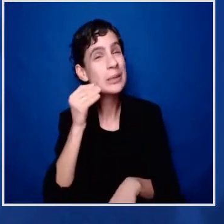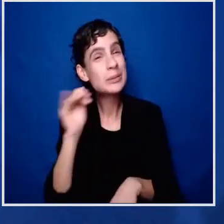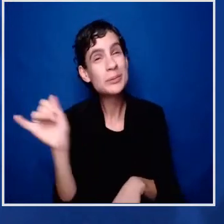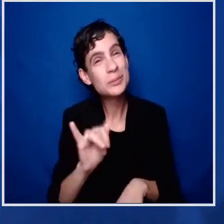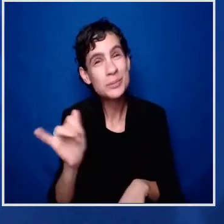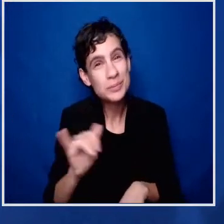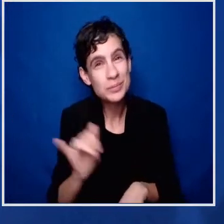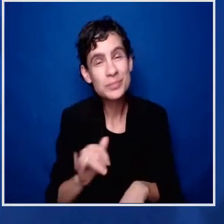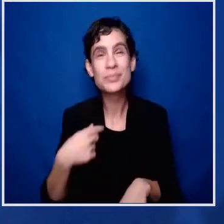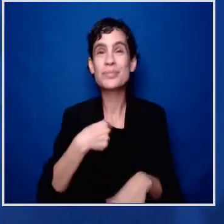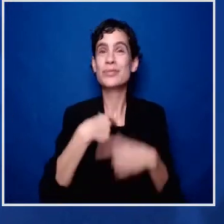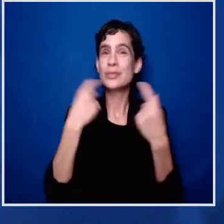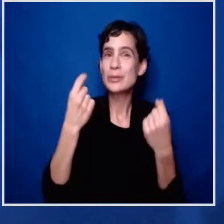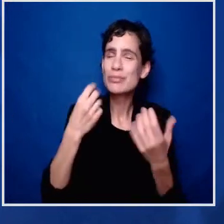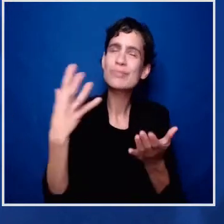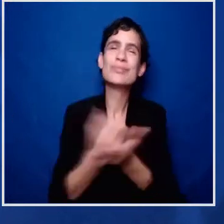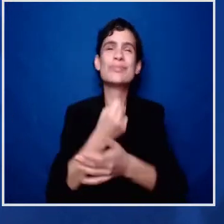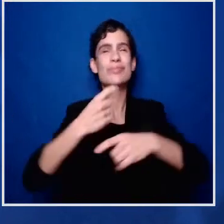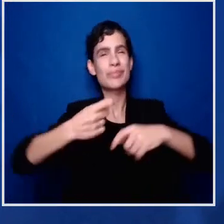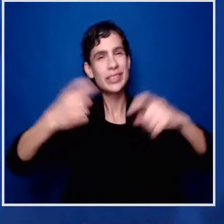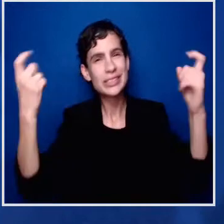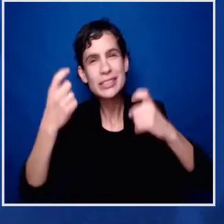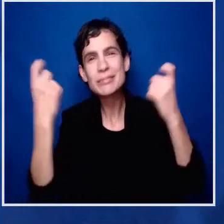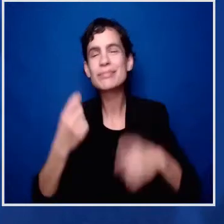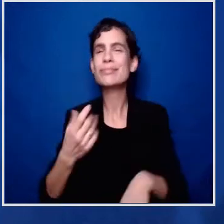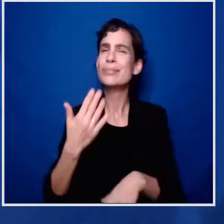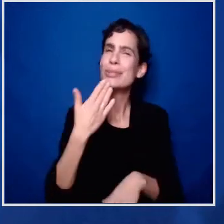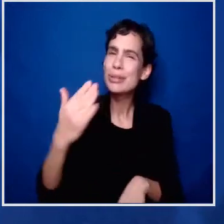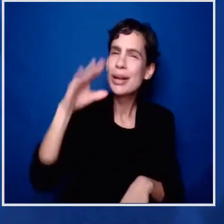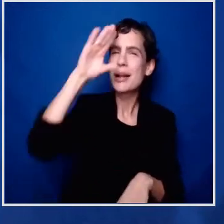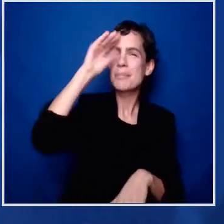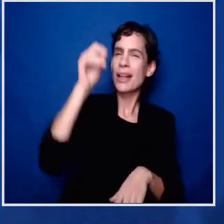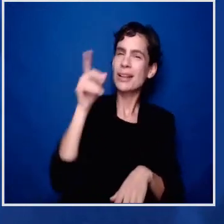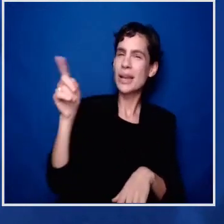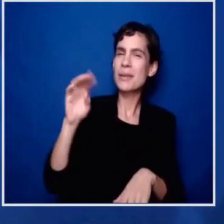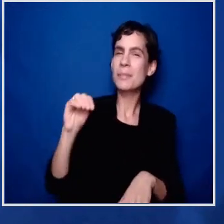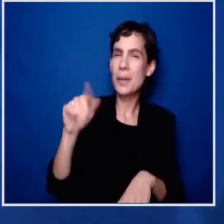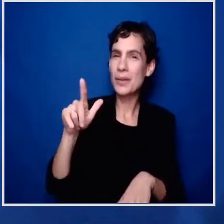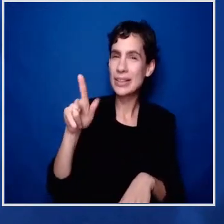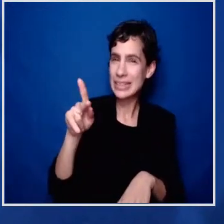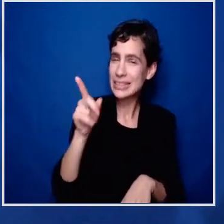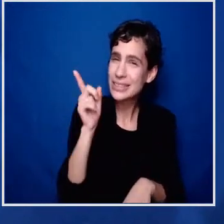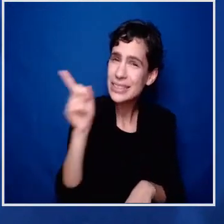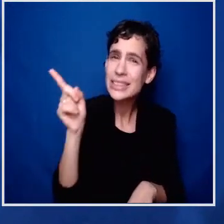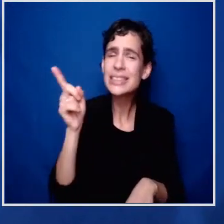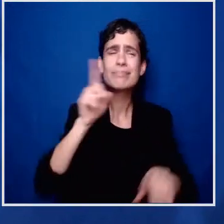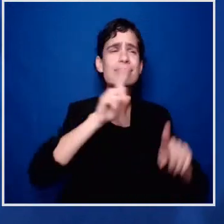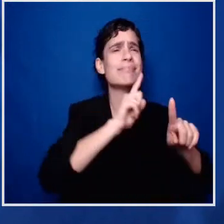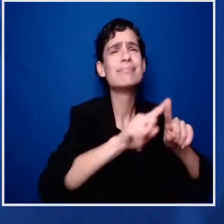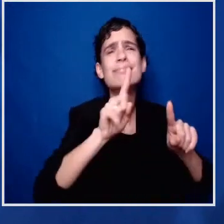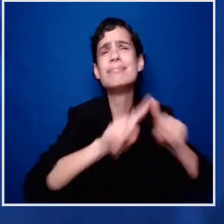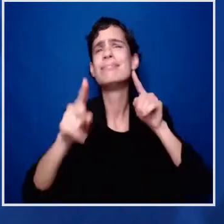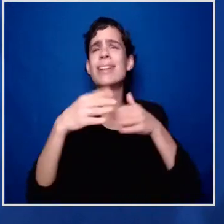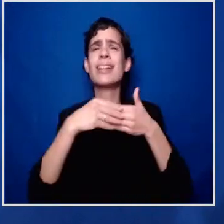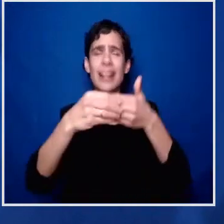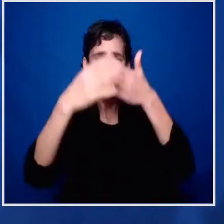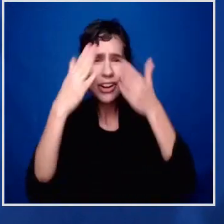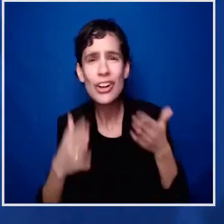YOUR HOUSE. I THANK YOU FOR YOUR ATTENTION IN CELEBRATING THE ACHIEVEMENTS